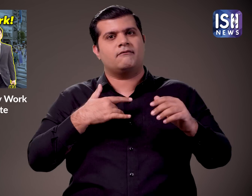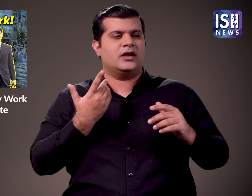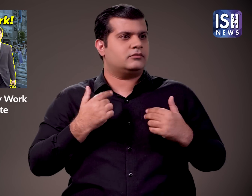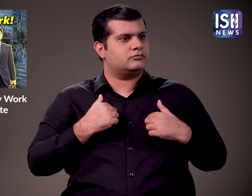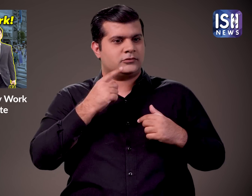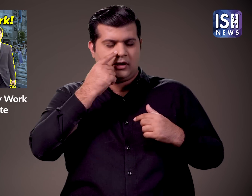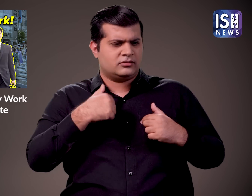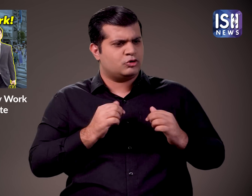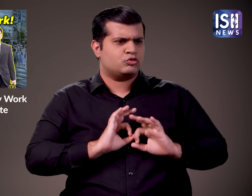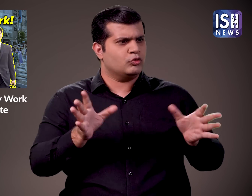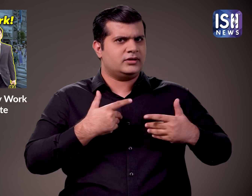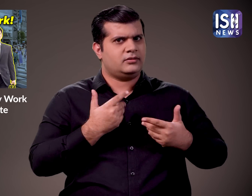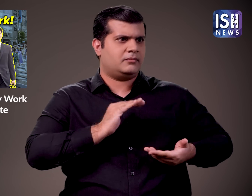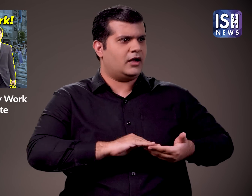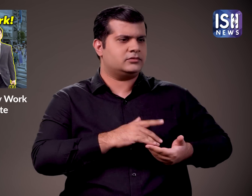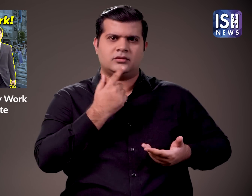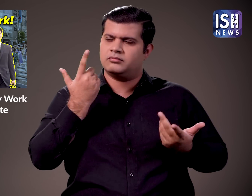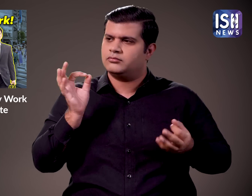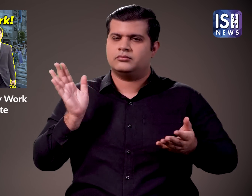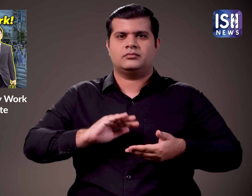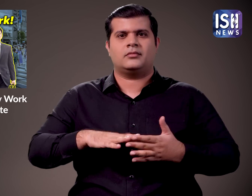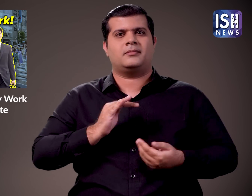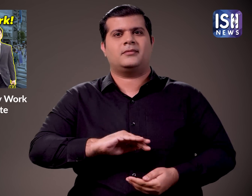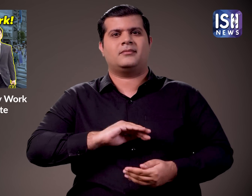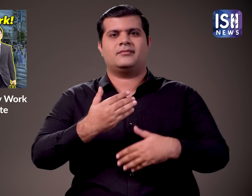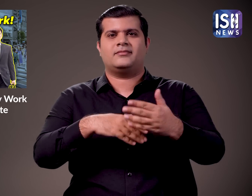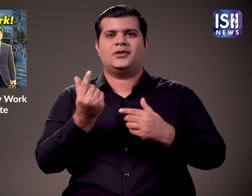so that girls could be ready for marriage when the time is right and have children.